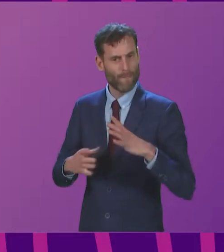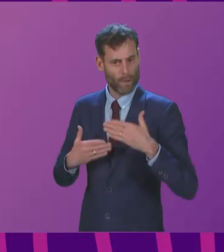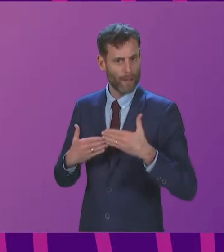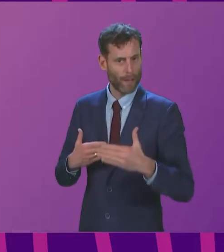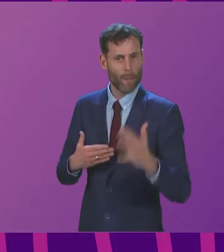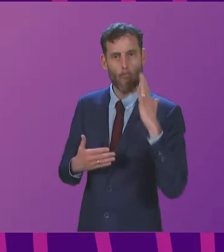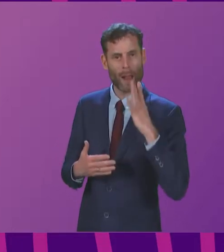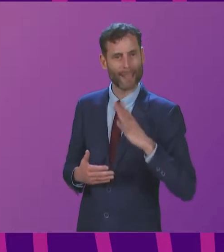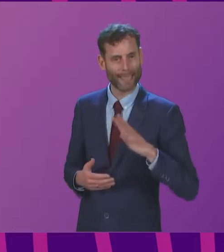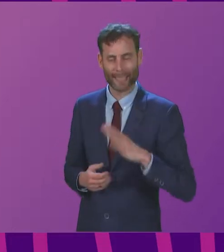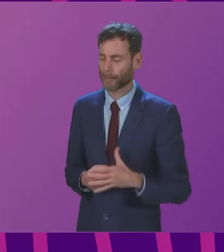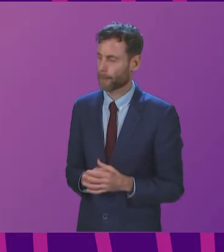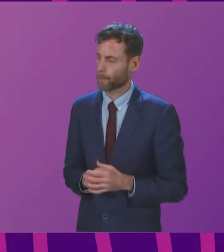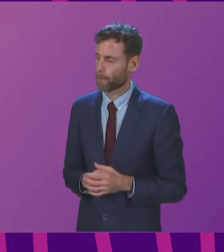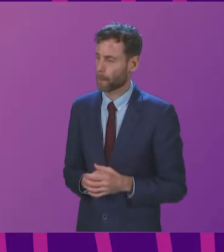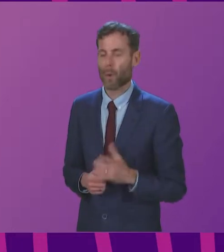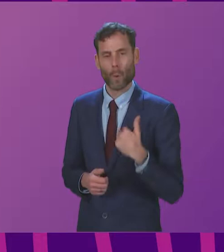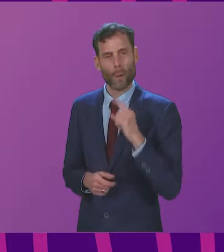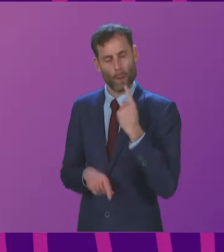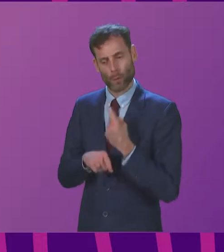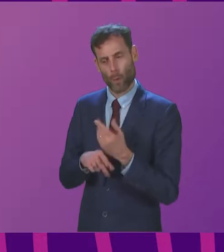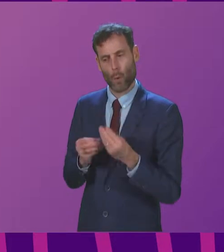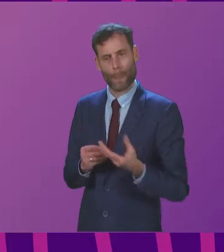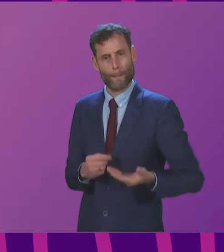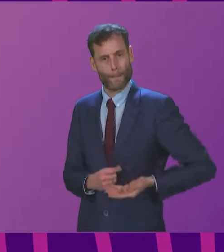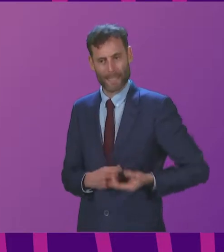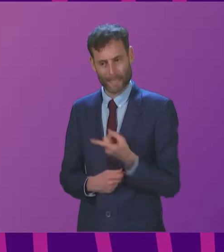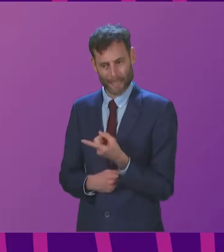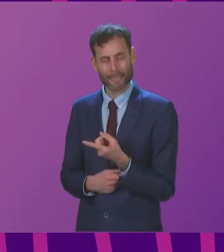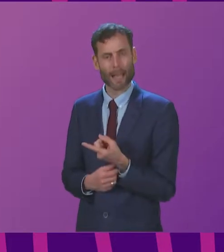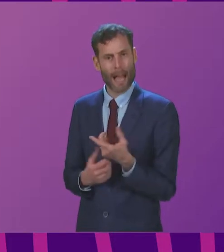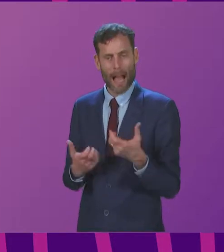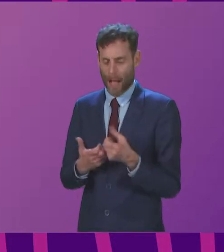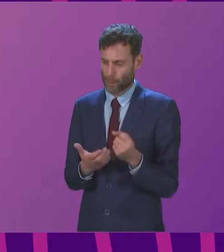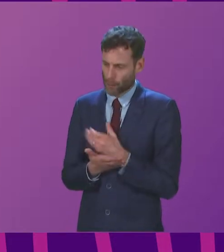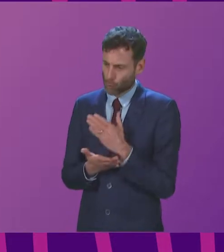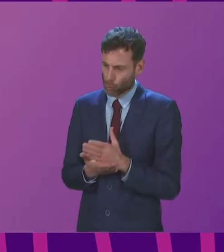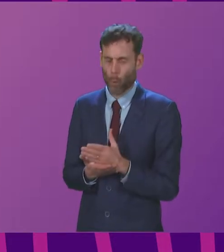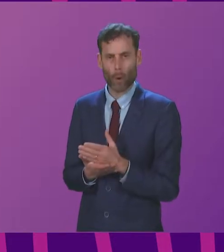As part of our discussion with businesses about how we can all work together to keep transmission